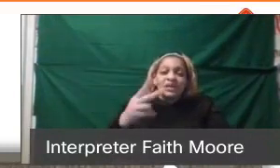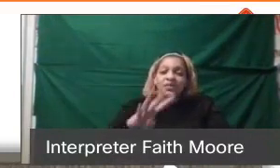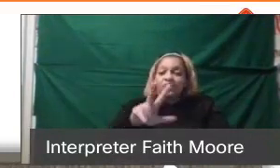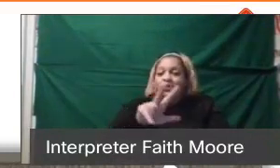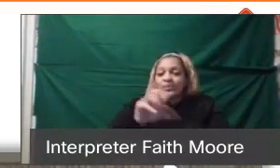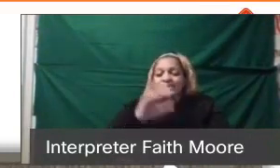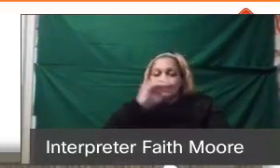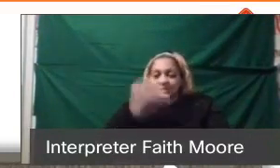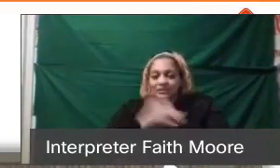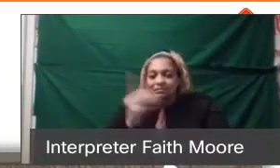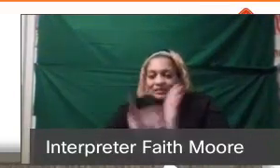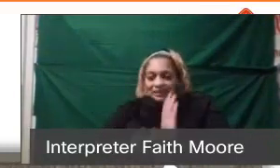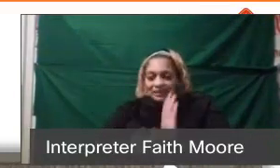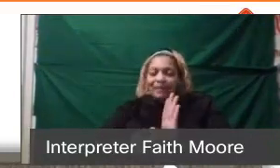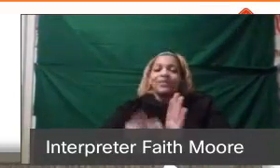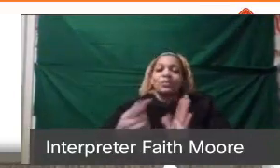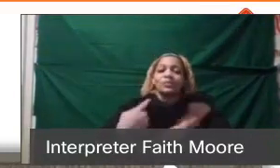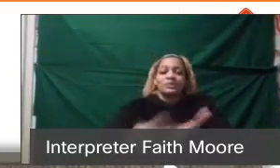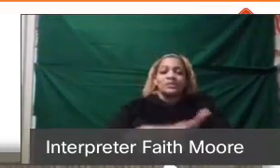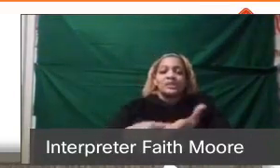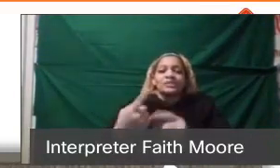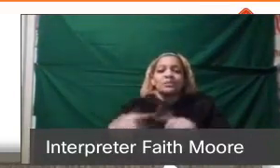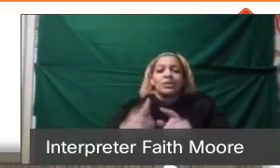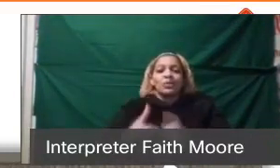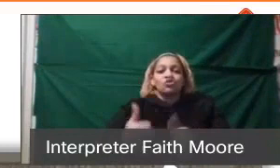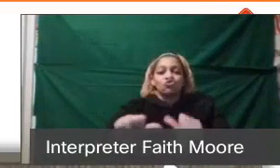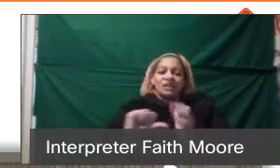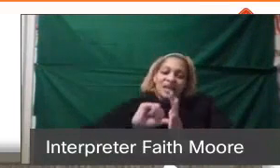Sort of enhanced a little bit here at some of these connections to get to the trail.